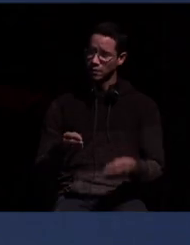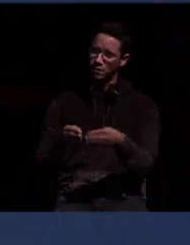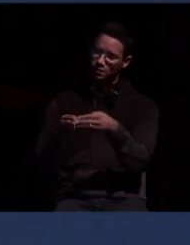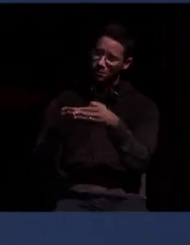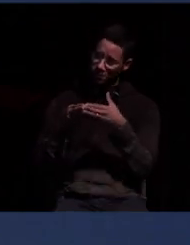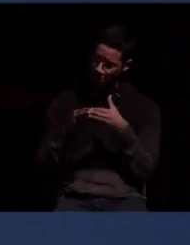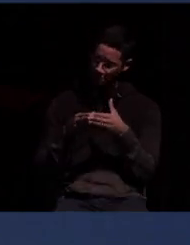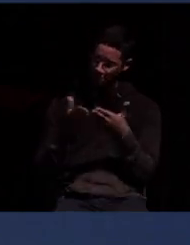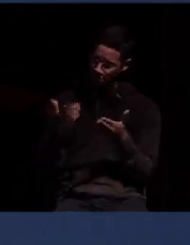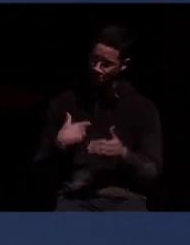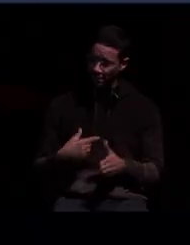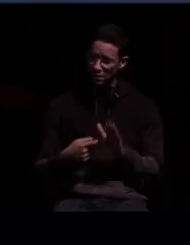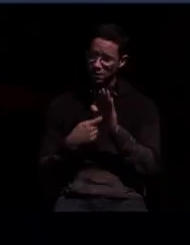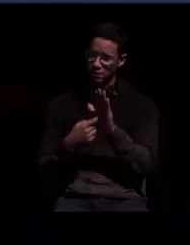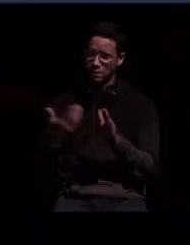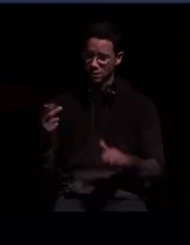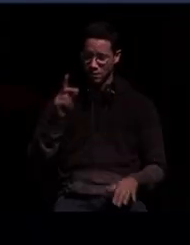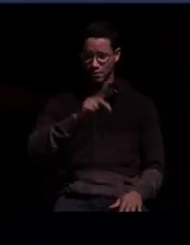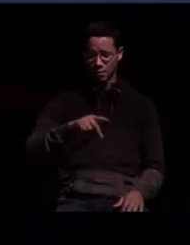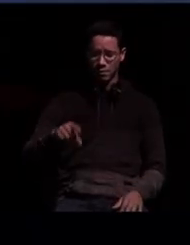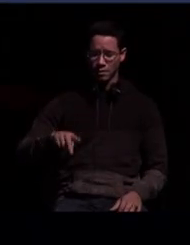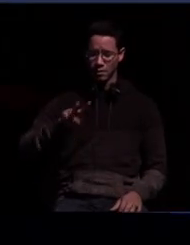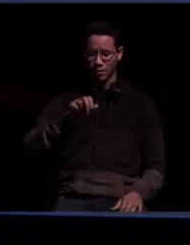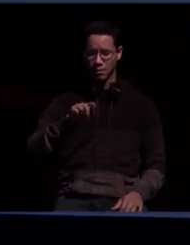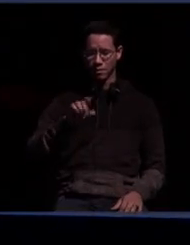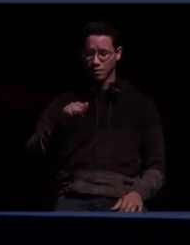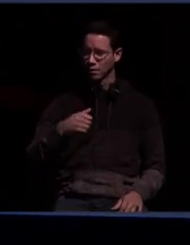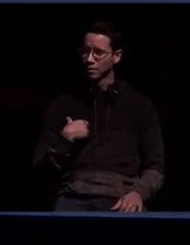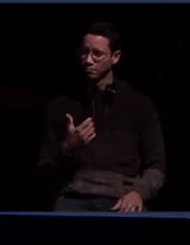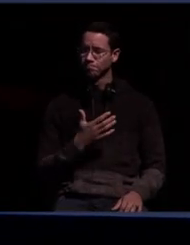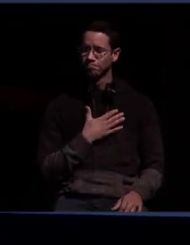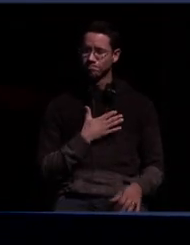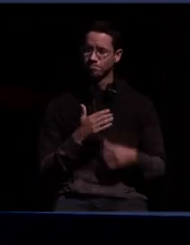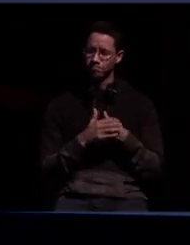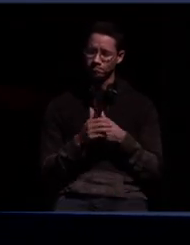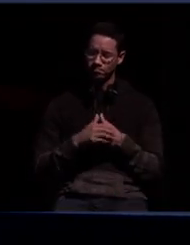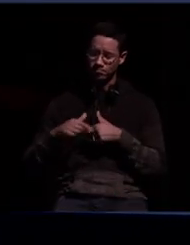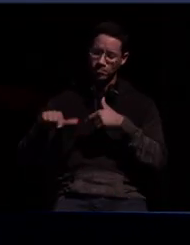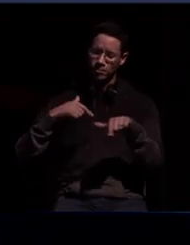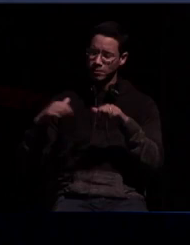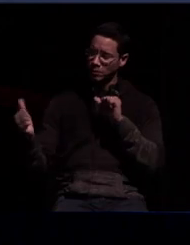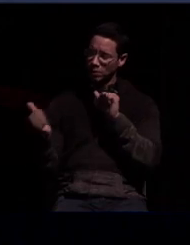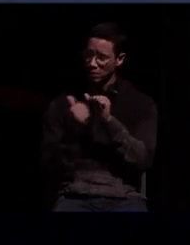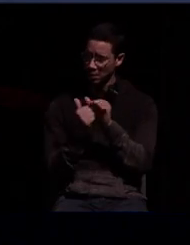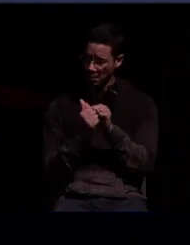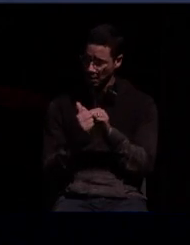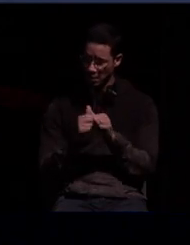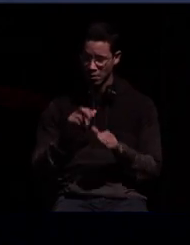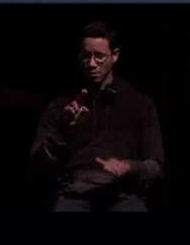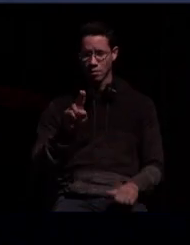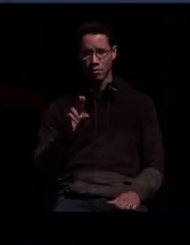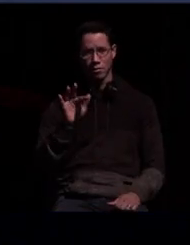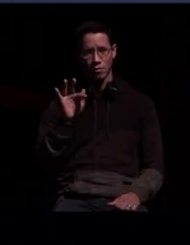I’ll introduce Professor Vanda Aparecida da Silva, my dear co-worker at USFCAR. We have worked together.